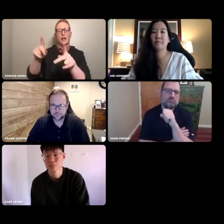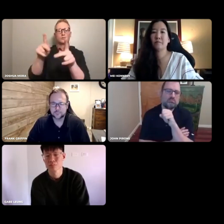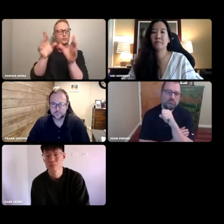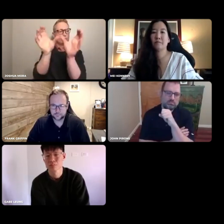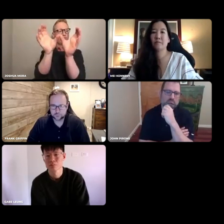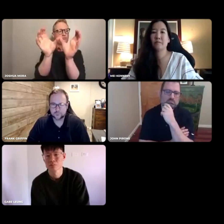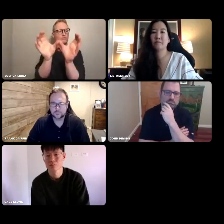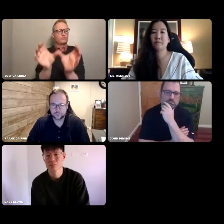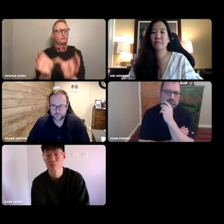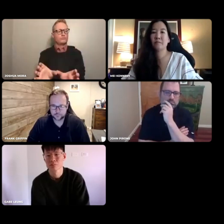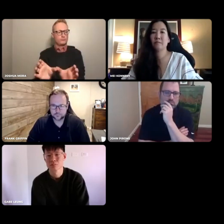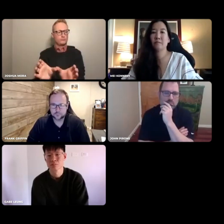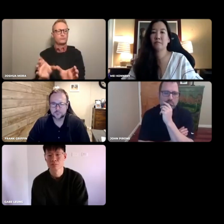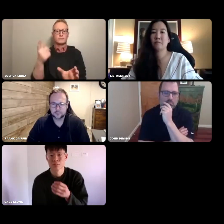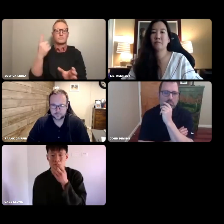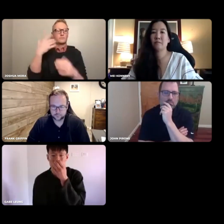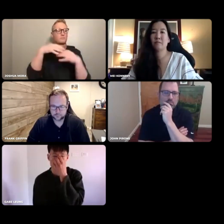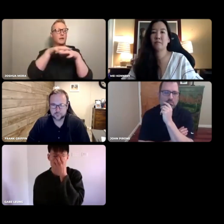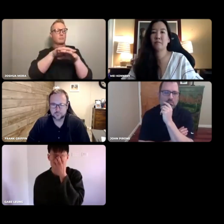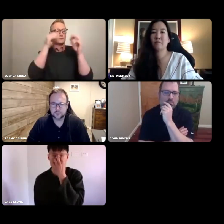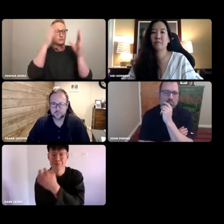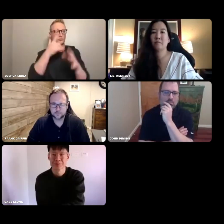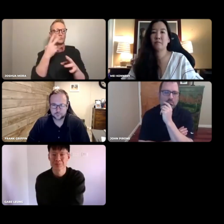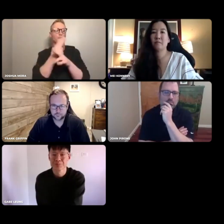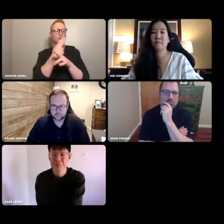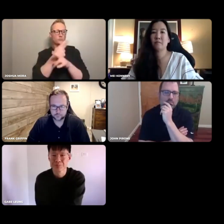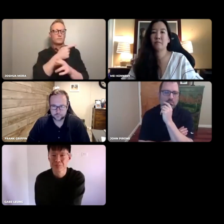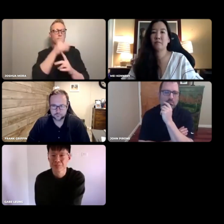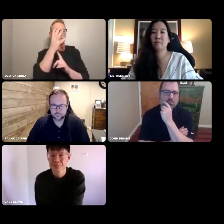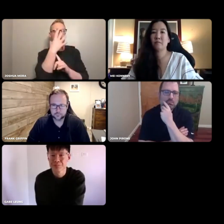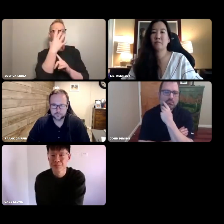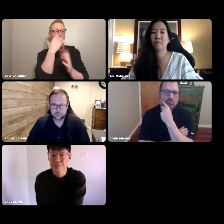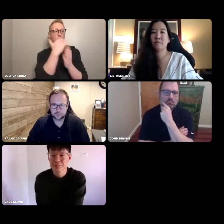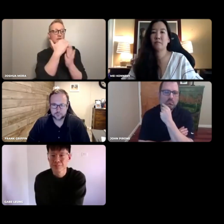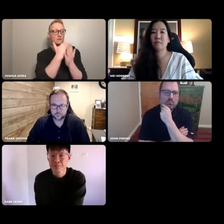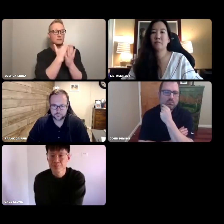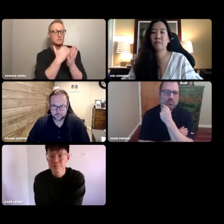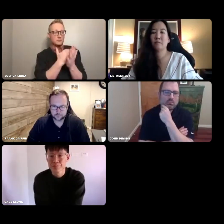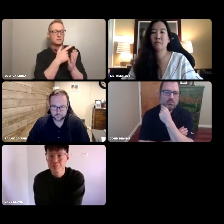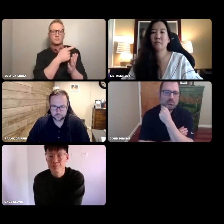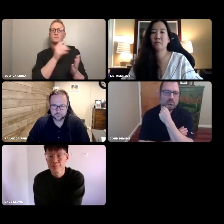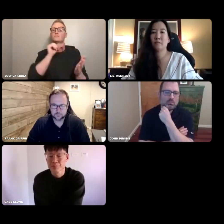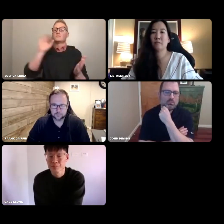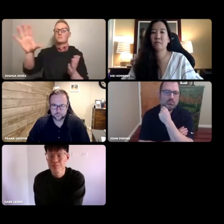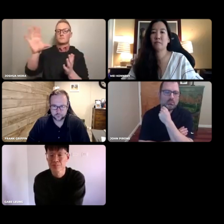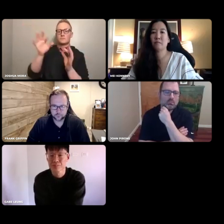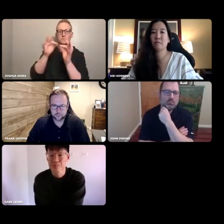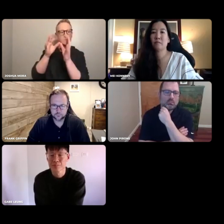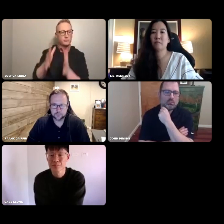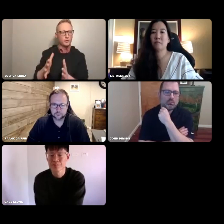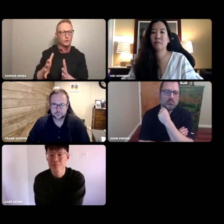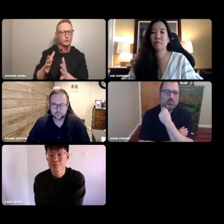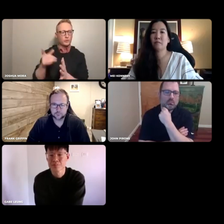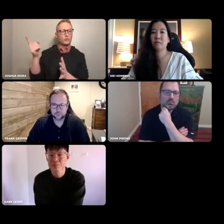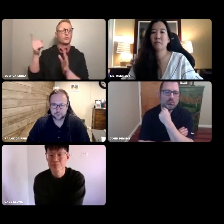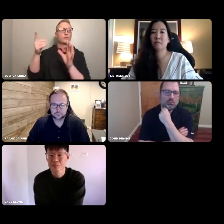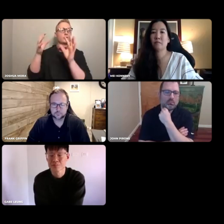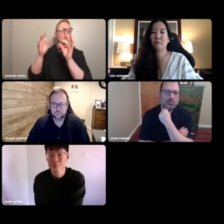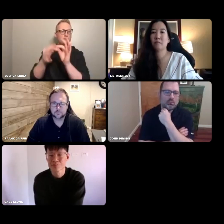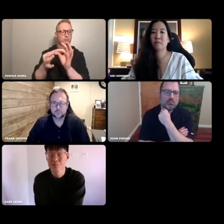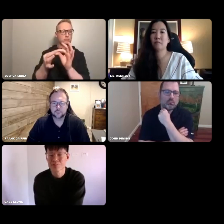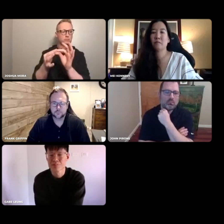It uses a split screen, so mainstream students can see the lesson.